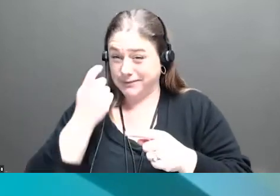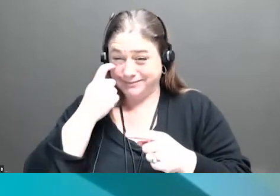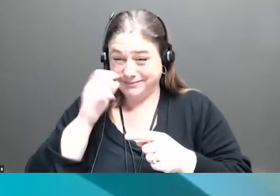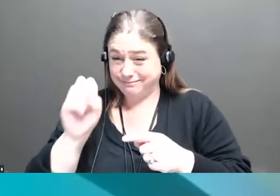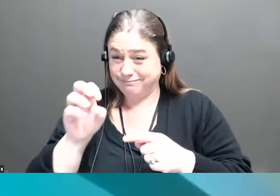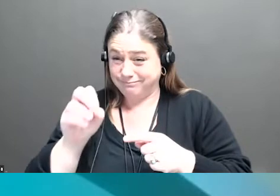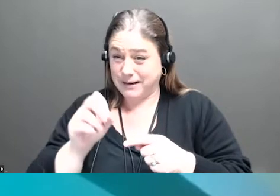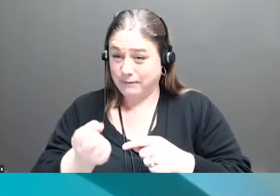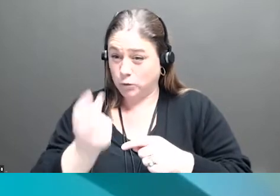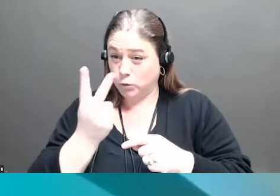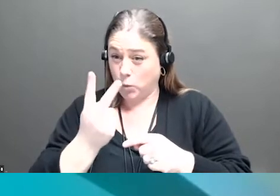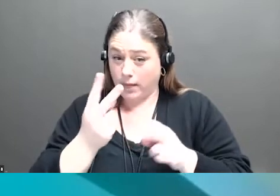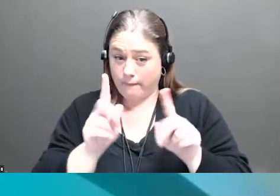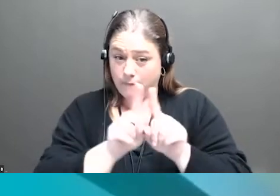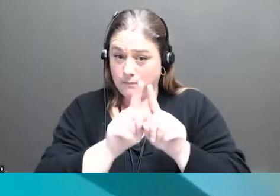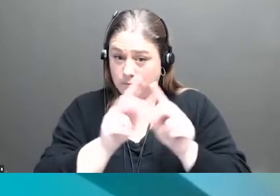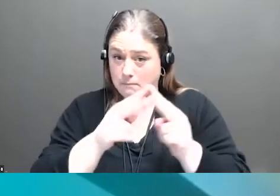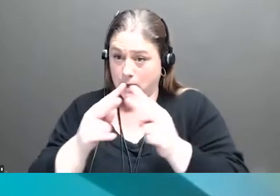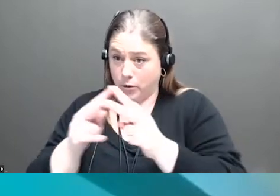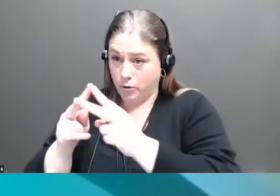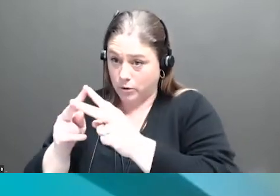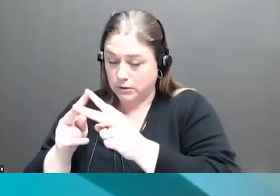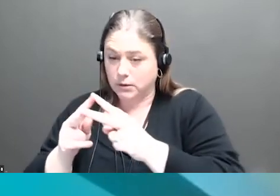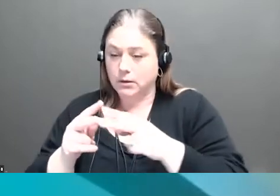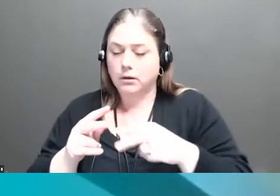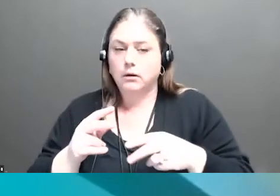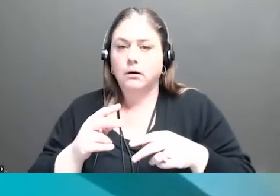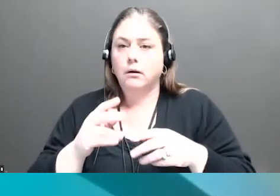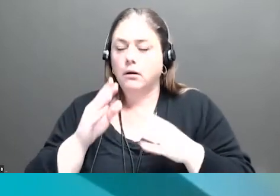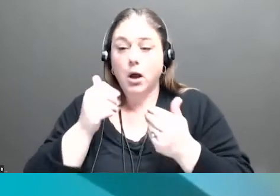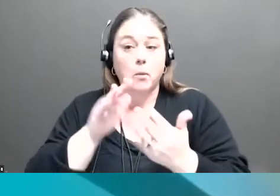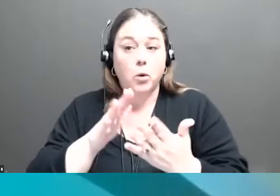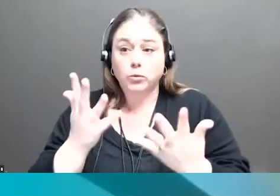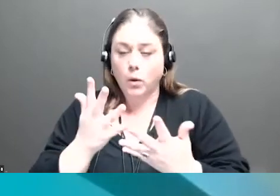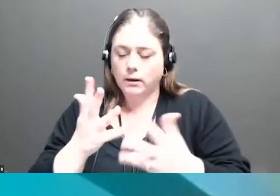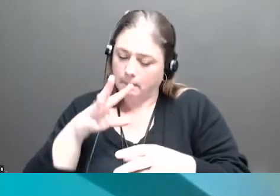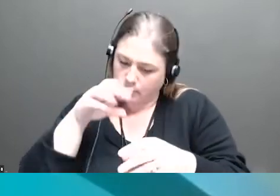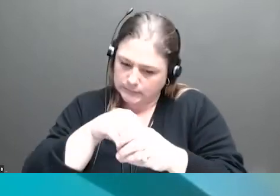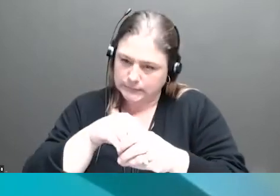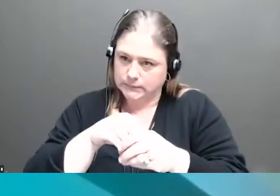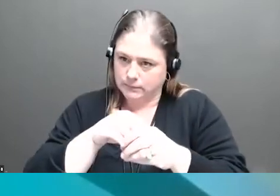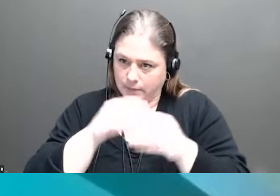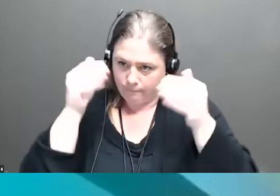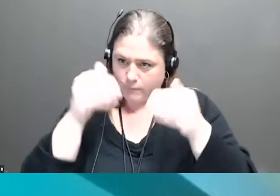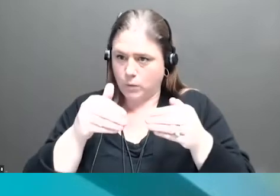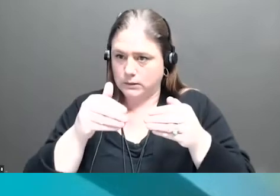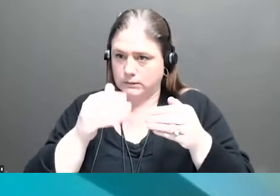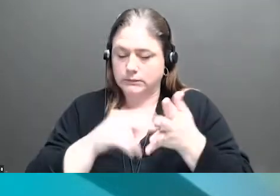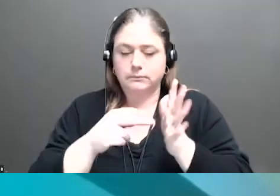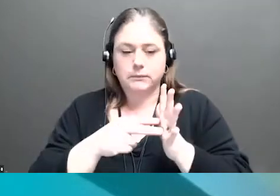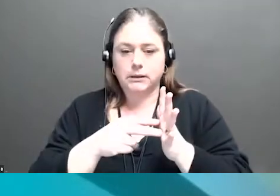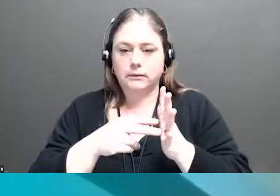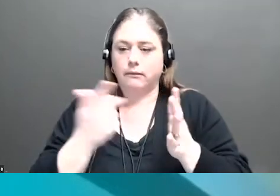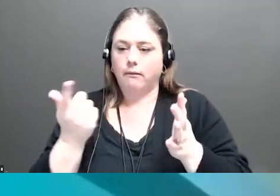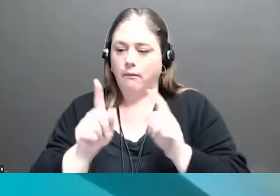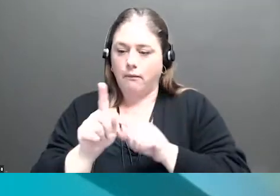we used a participant-centered approach where the mentee directed how the employment self-advocacy,